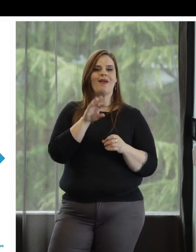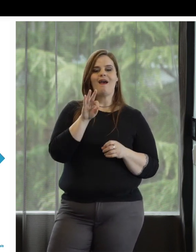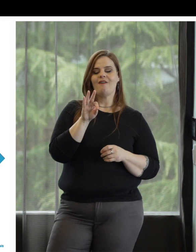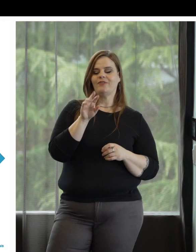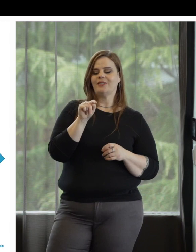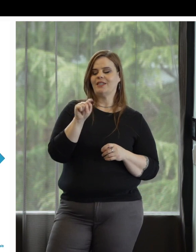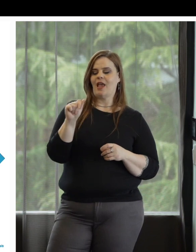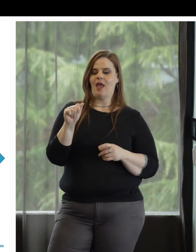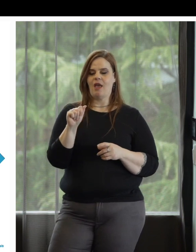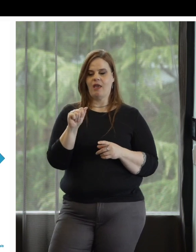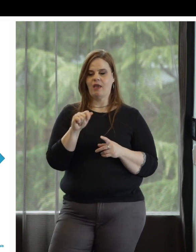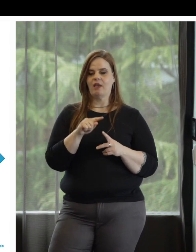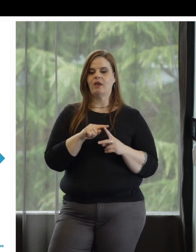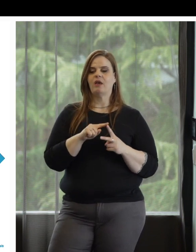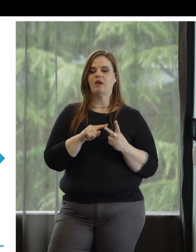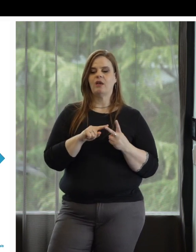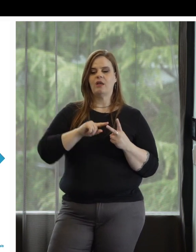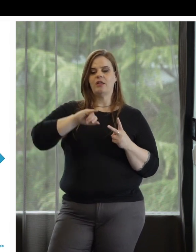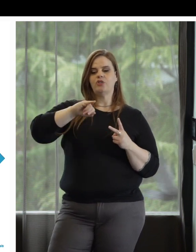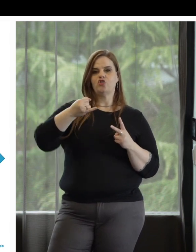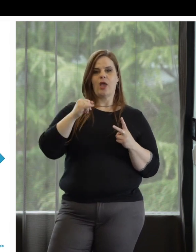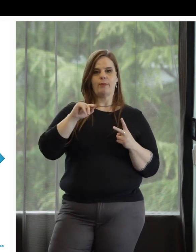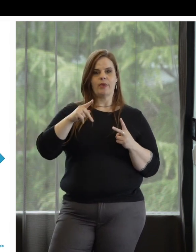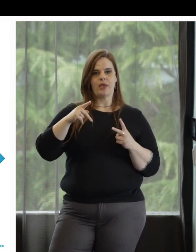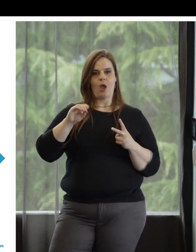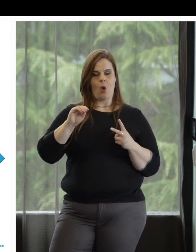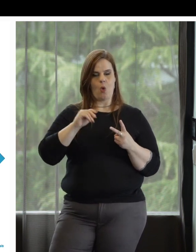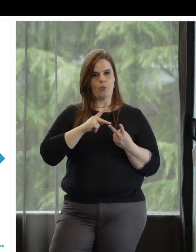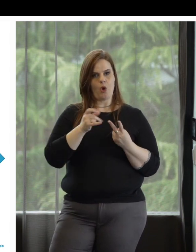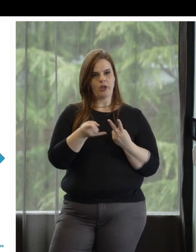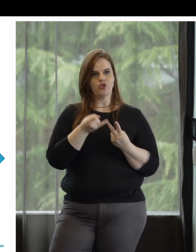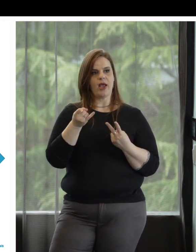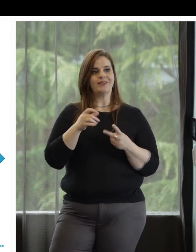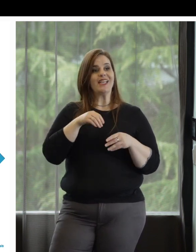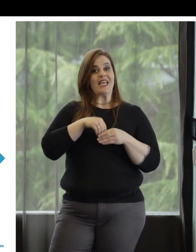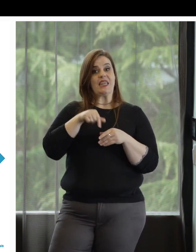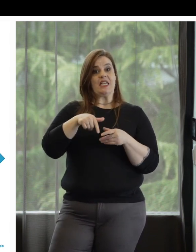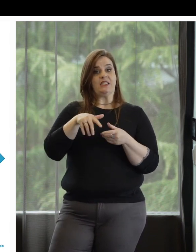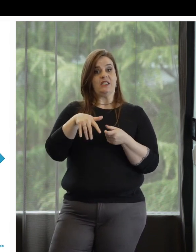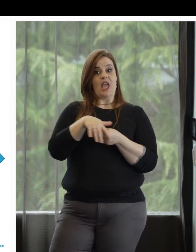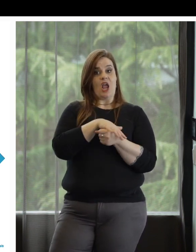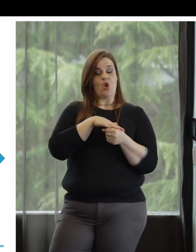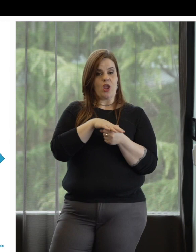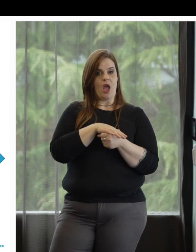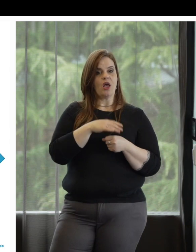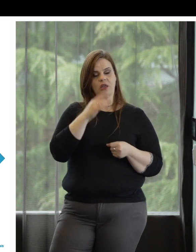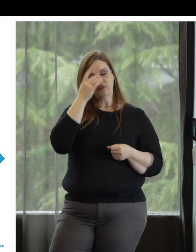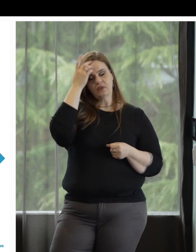as J P O projects in this area. We looked at